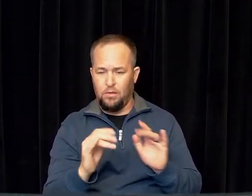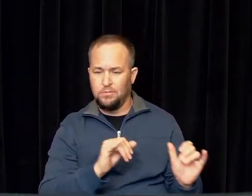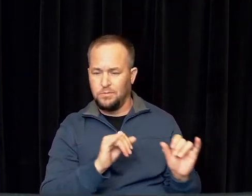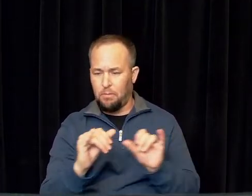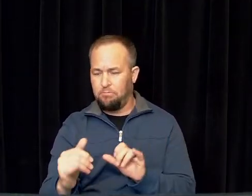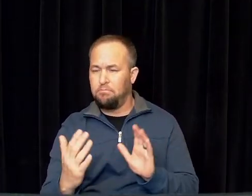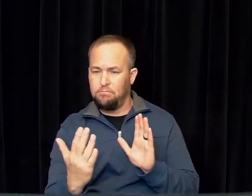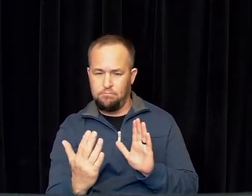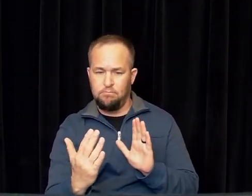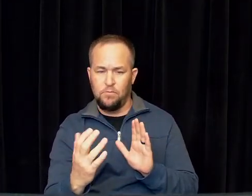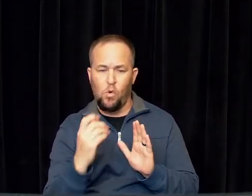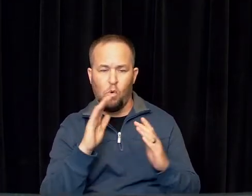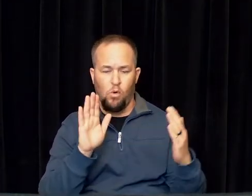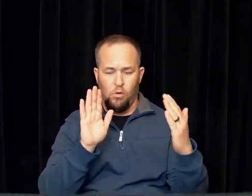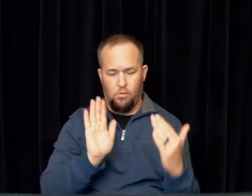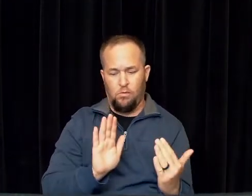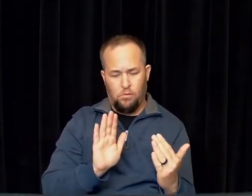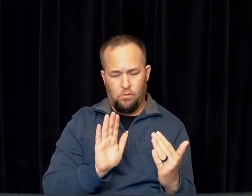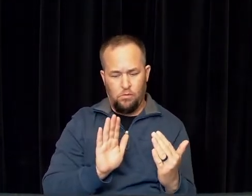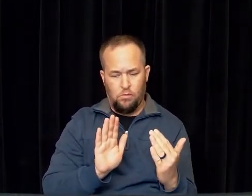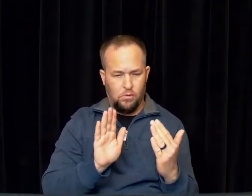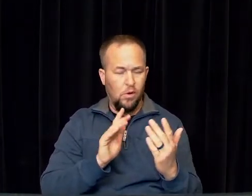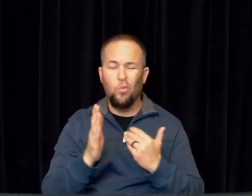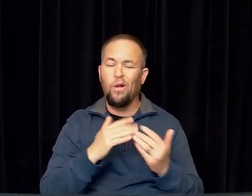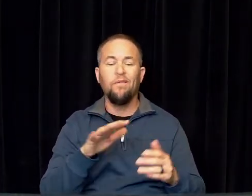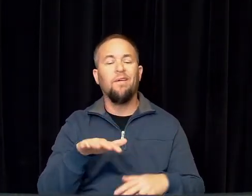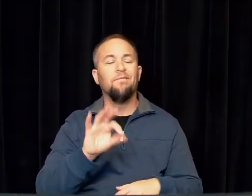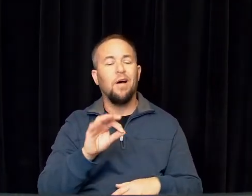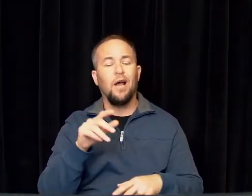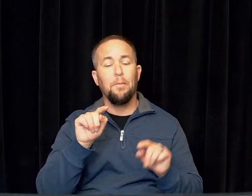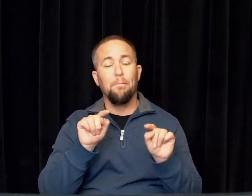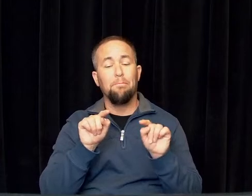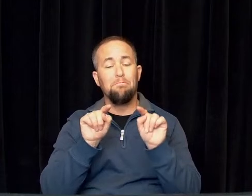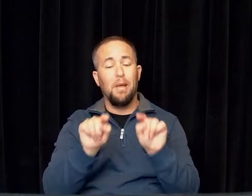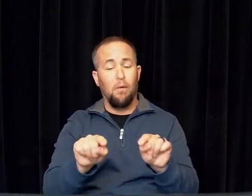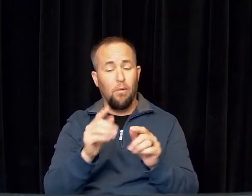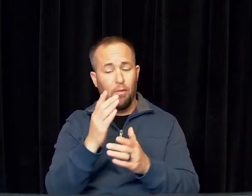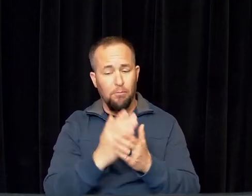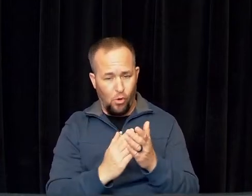the left and the right. So, as long as you find parallel parts, you see what shapes they are,